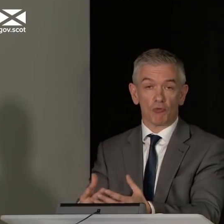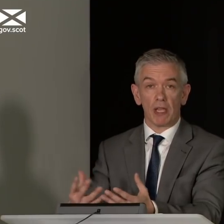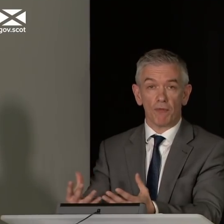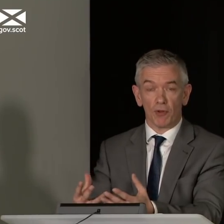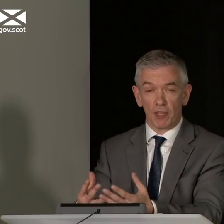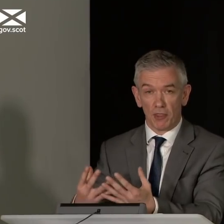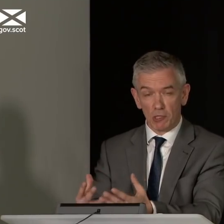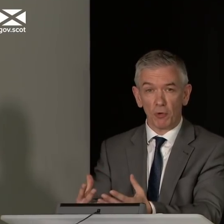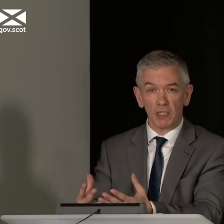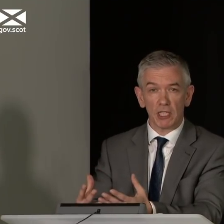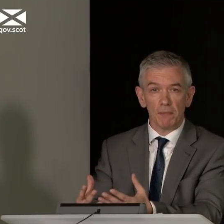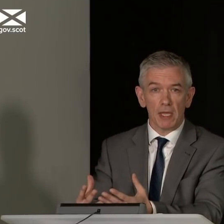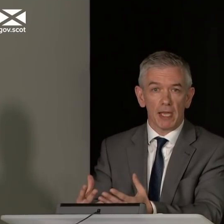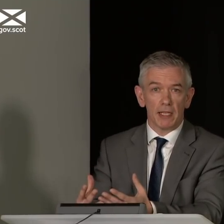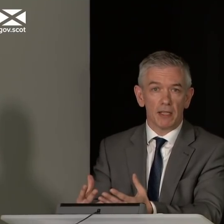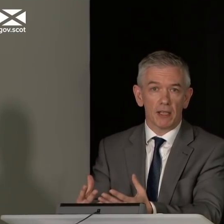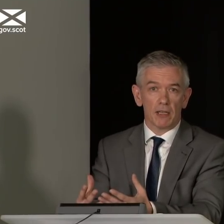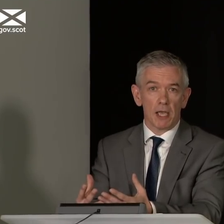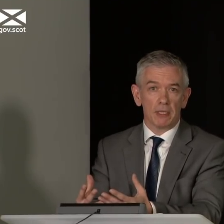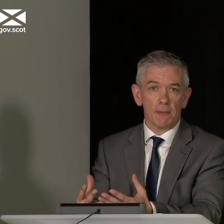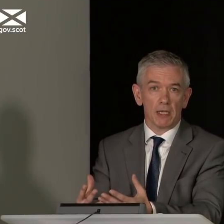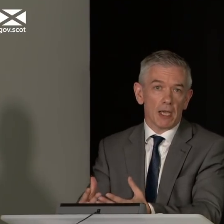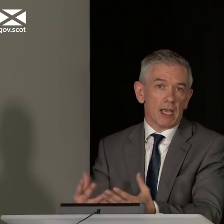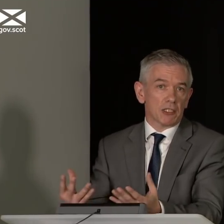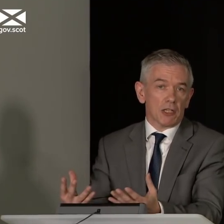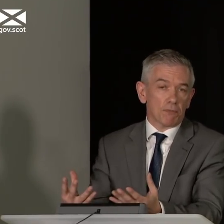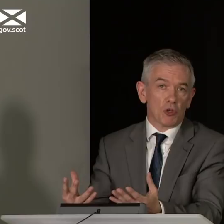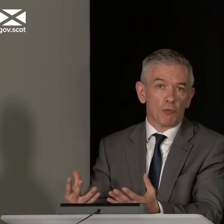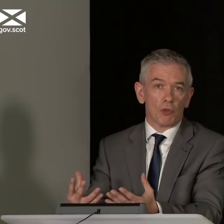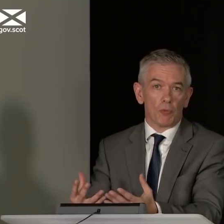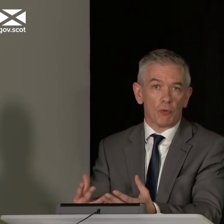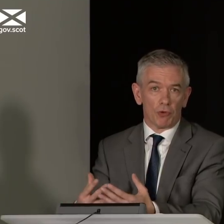that's right for this point in time in the epidemic. It's possible that we will review